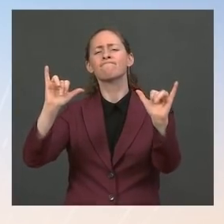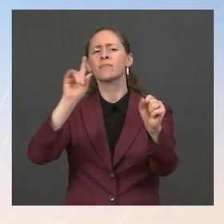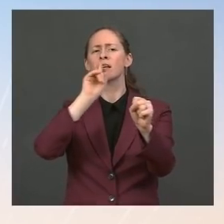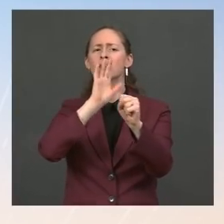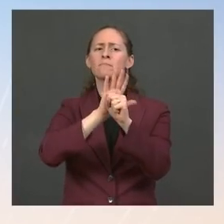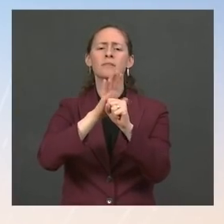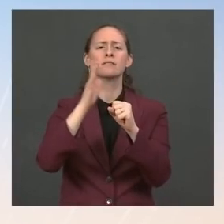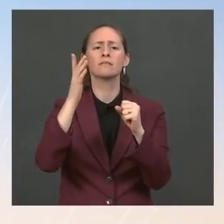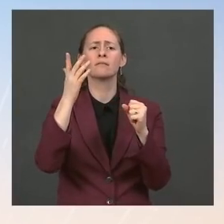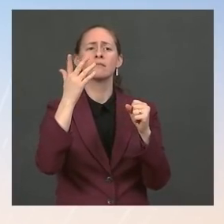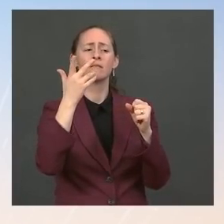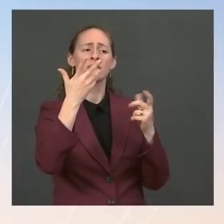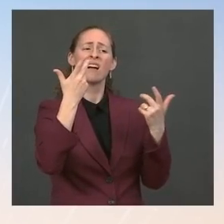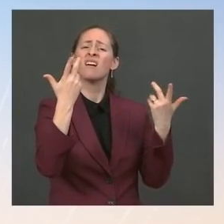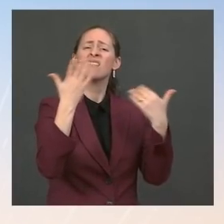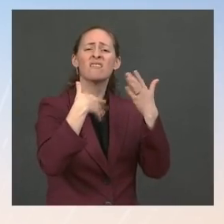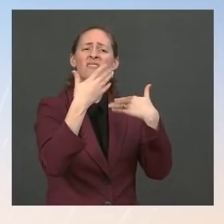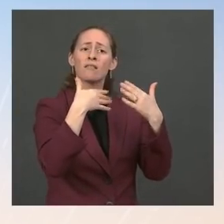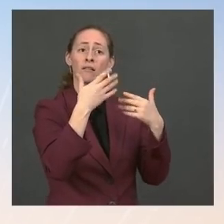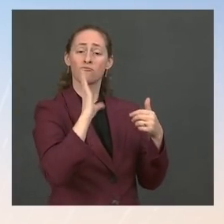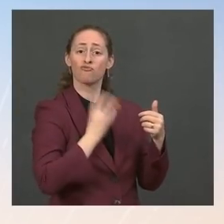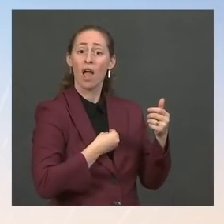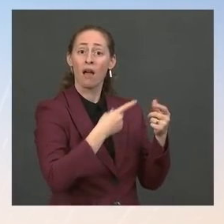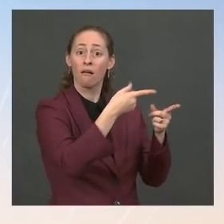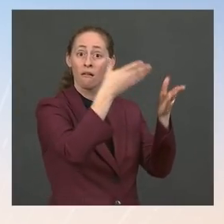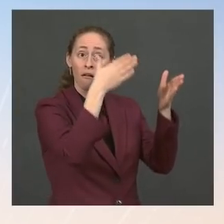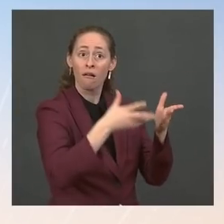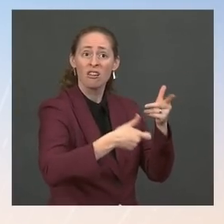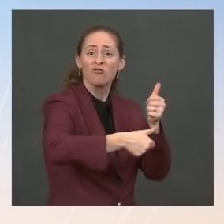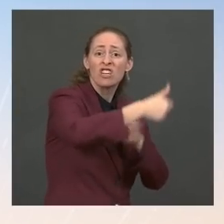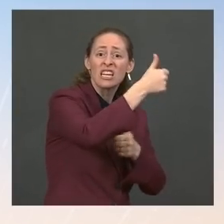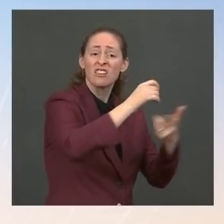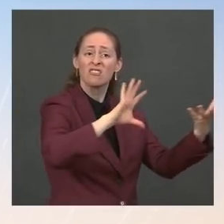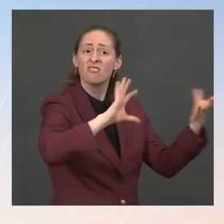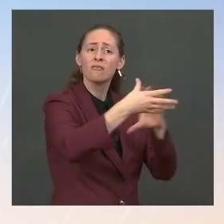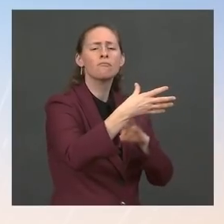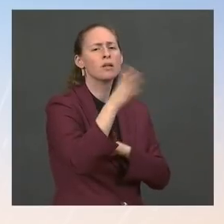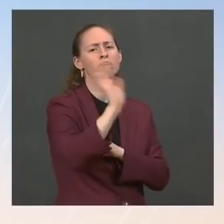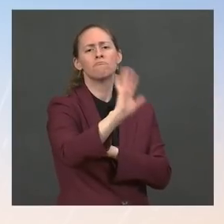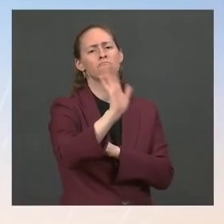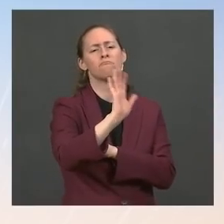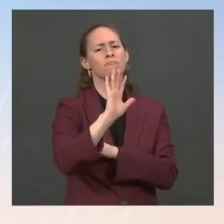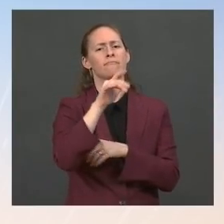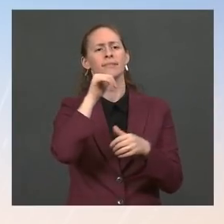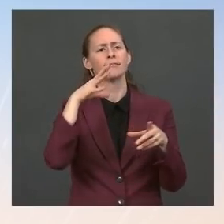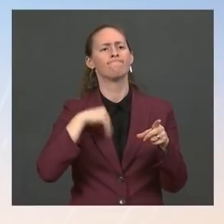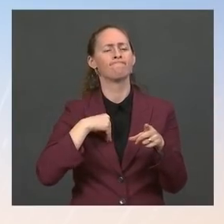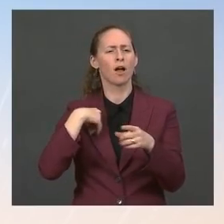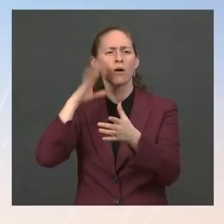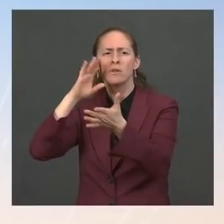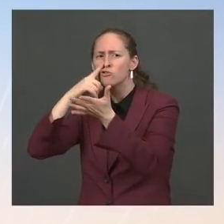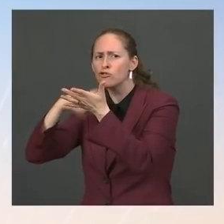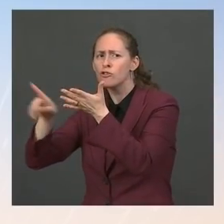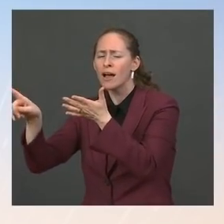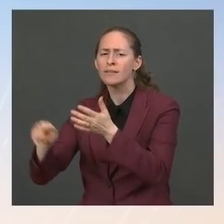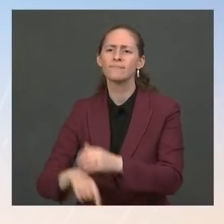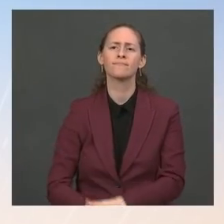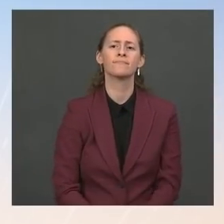and anyone who's facing those threats. But I will see if he has been briefed on that. The Press: What options are on the table for him to pursue on this issue? Ms. Psaki: In terms of reducing violence?